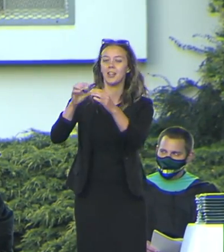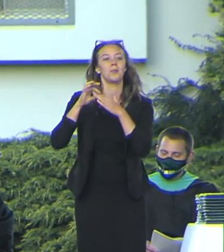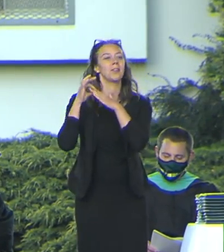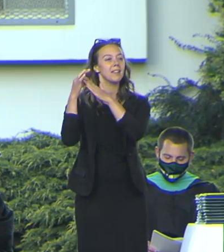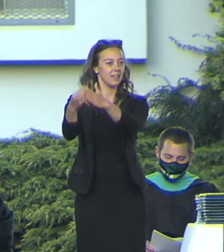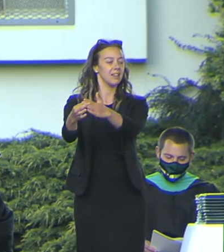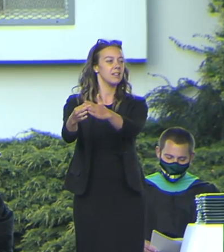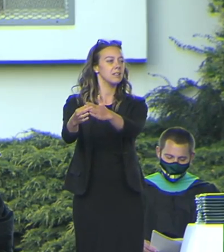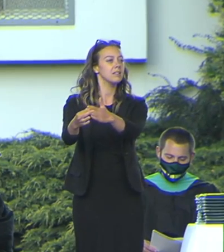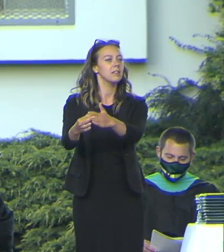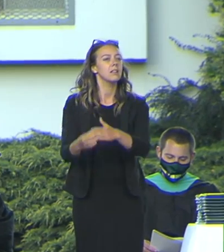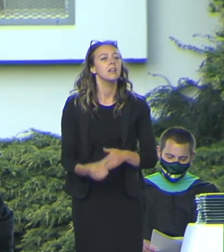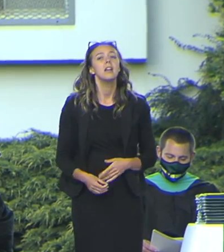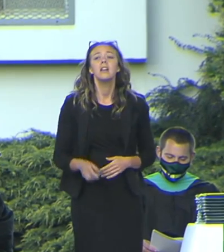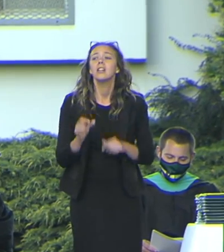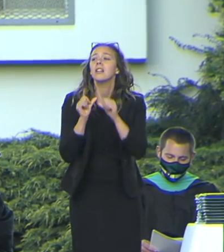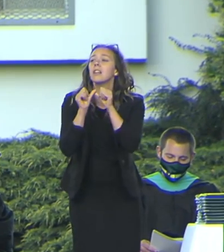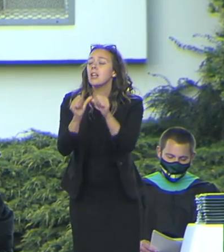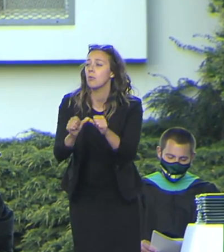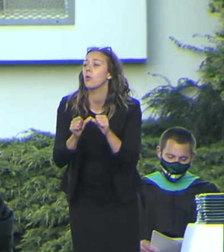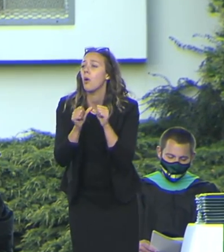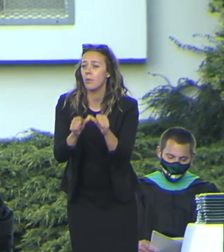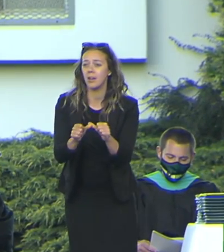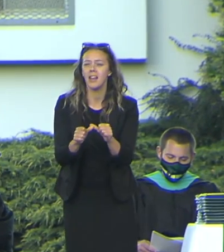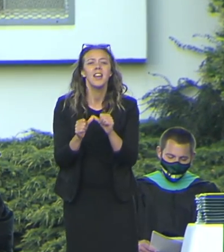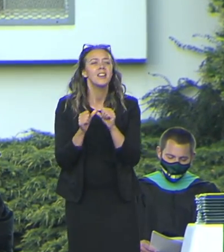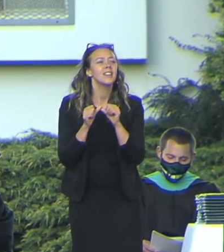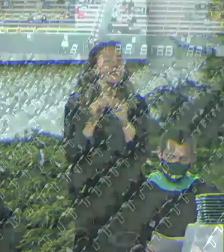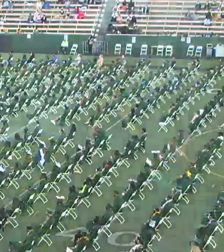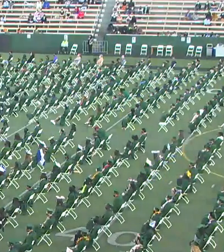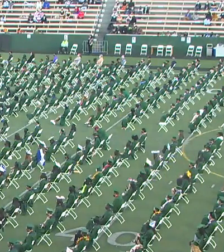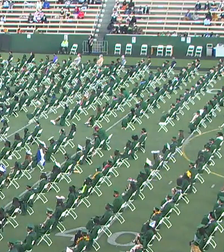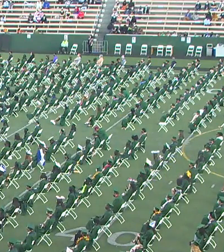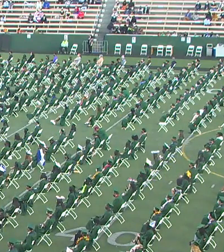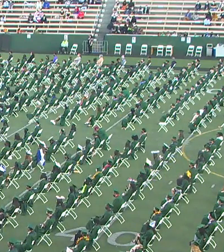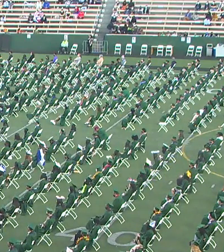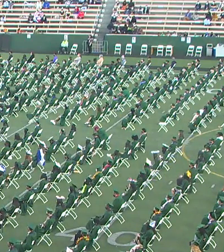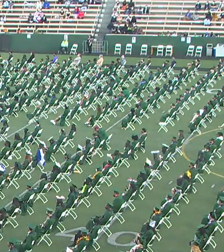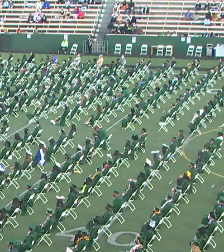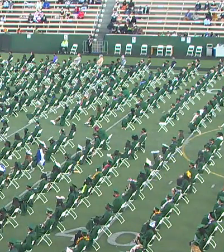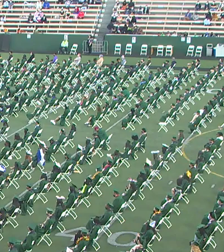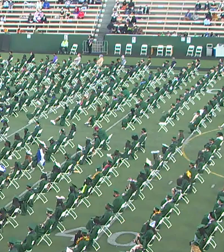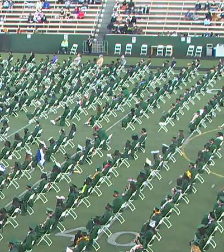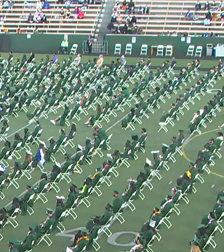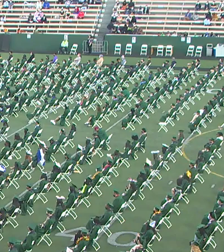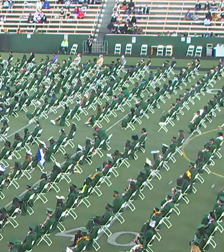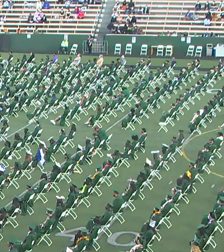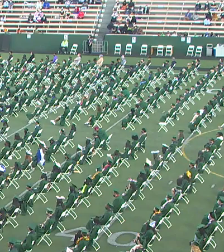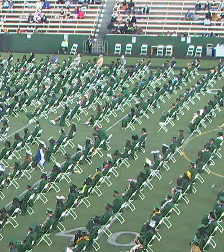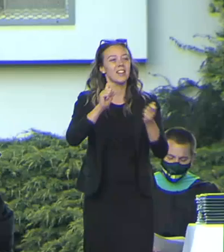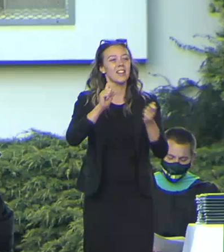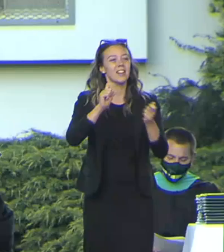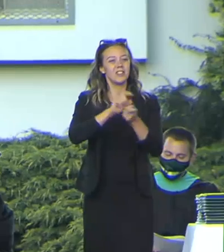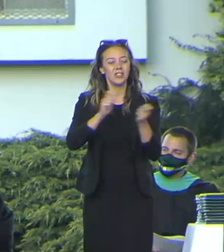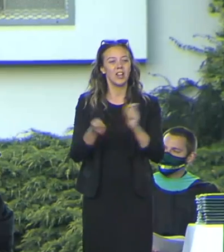Keep showing why you Franklin Quakers are leaders in change. I love you all. Congratulations.